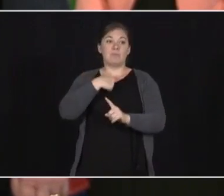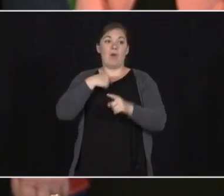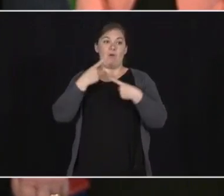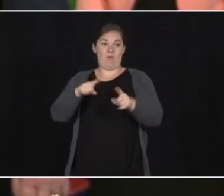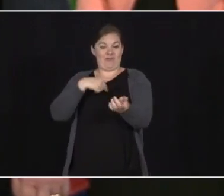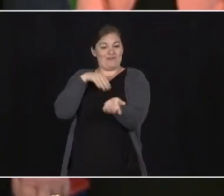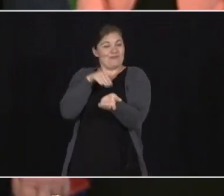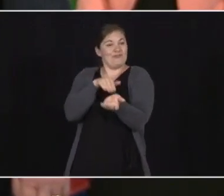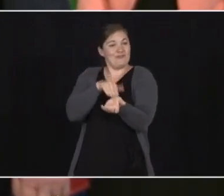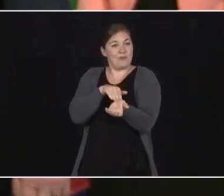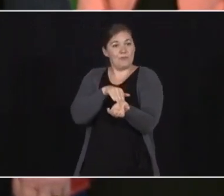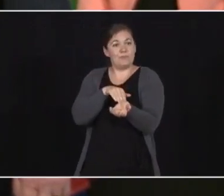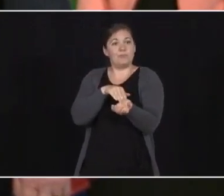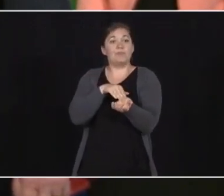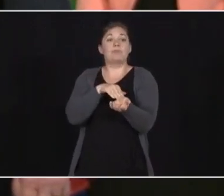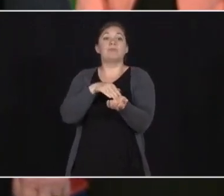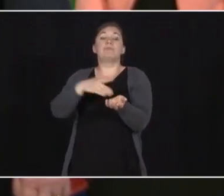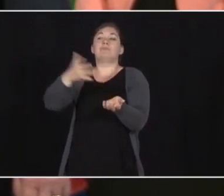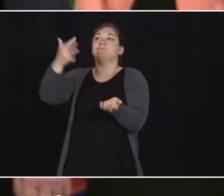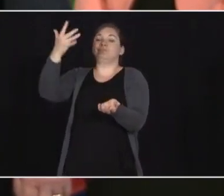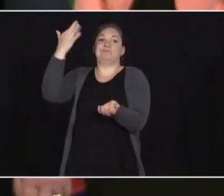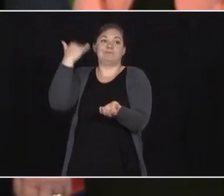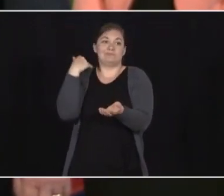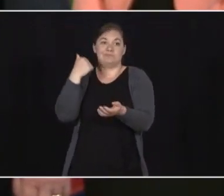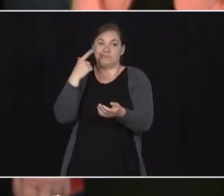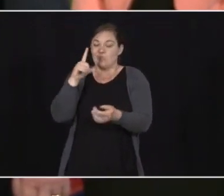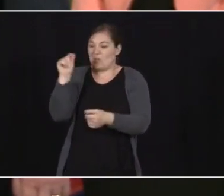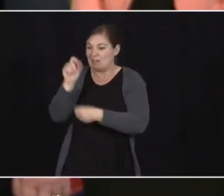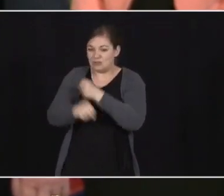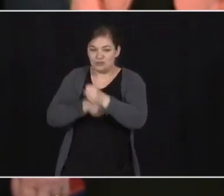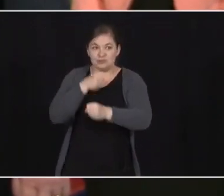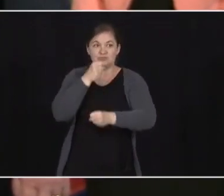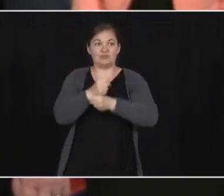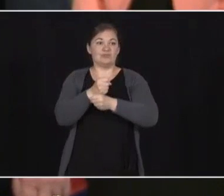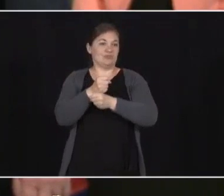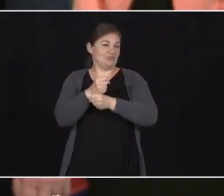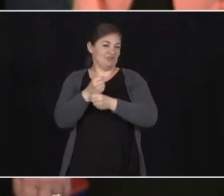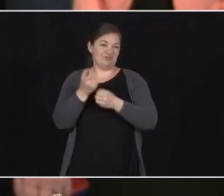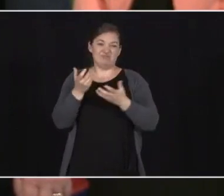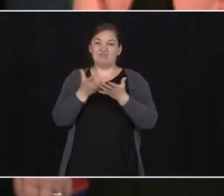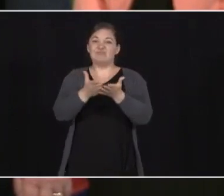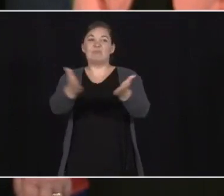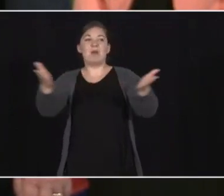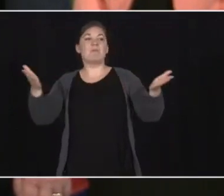The context of what has happened over 15 years or 20 years as the staffing became more